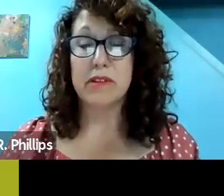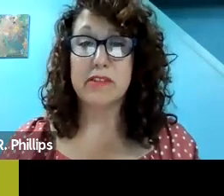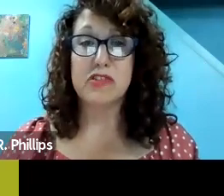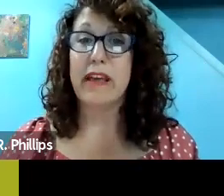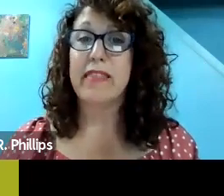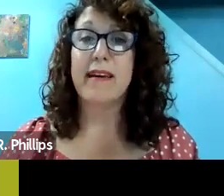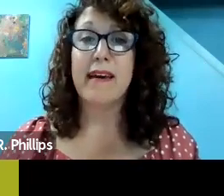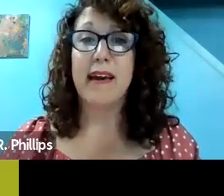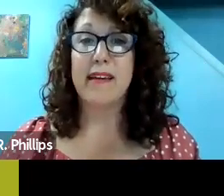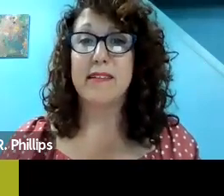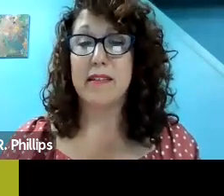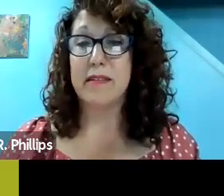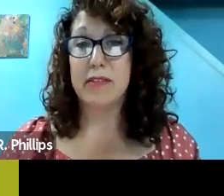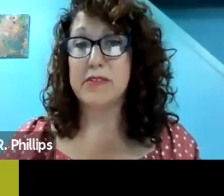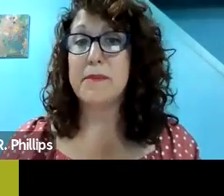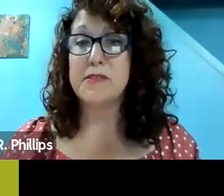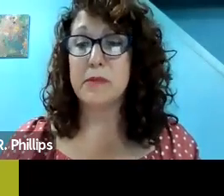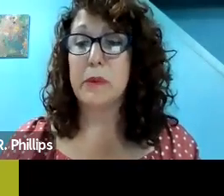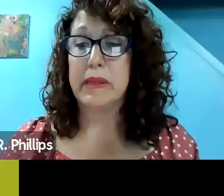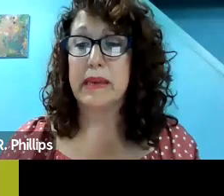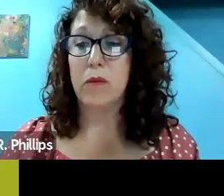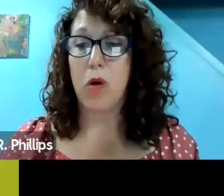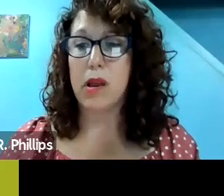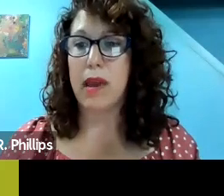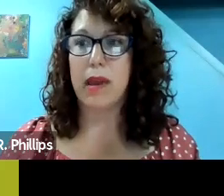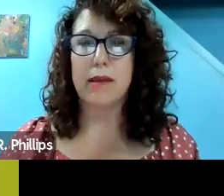building strength, and other types of mobility and walking